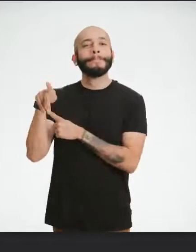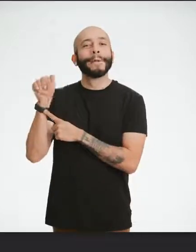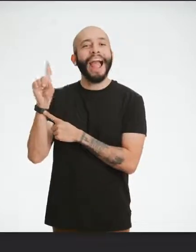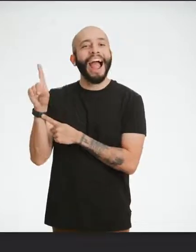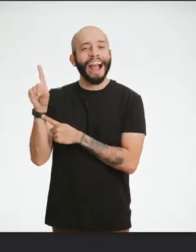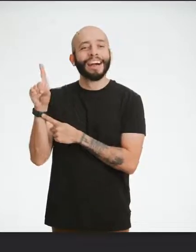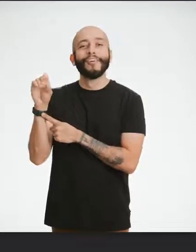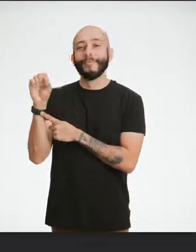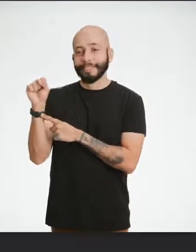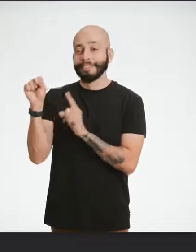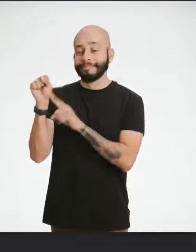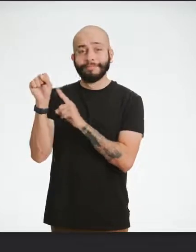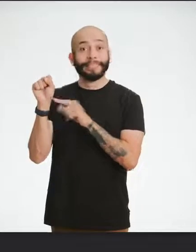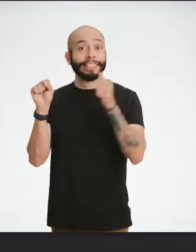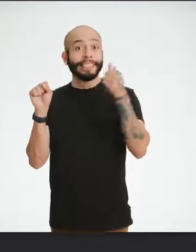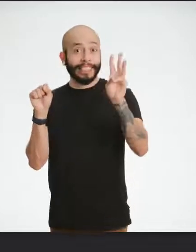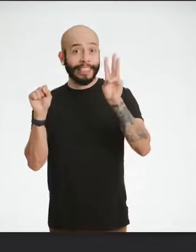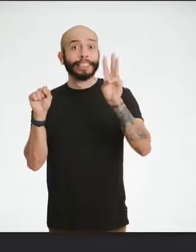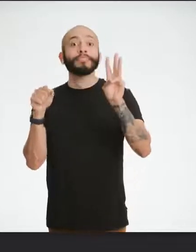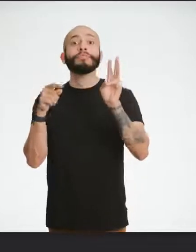Let's start with iPadOS.